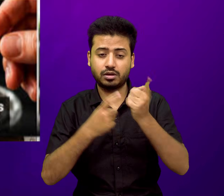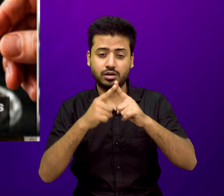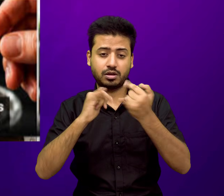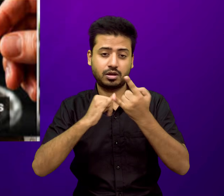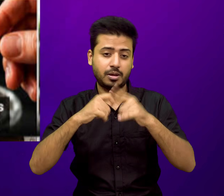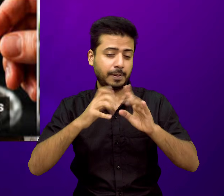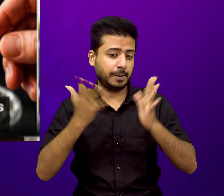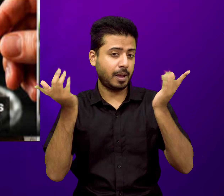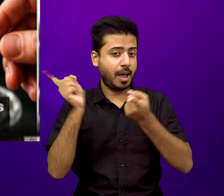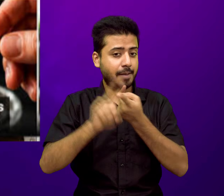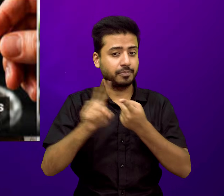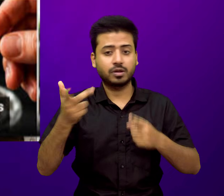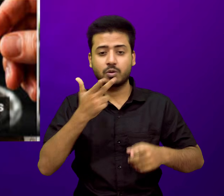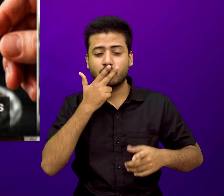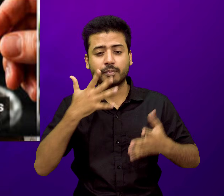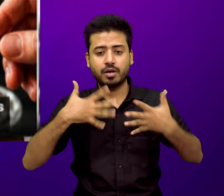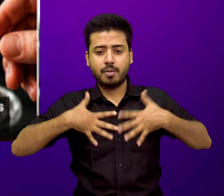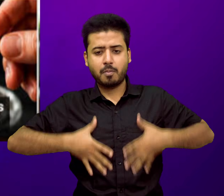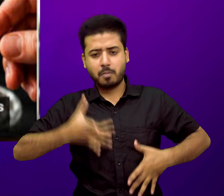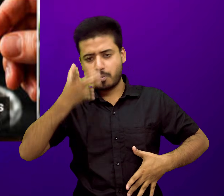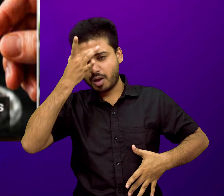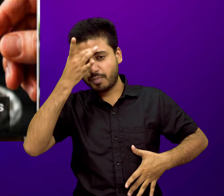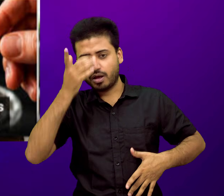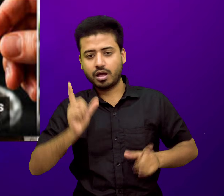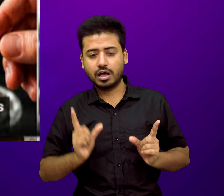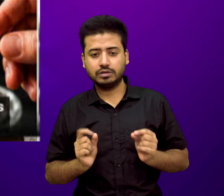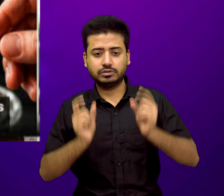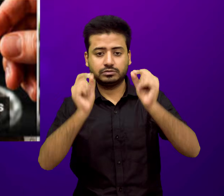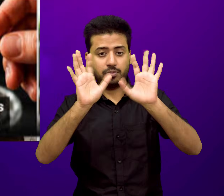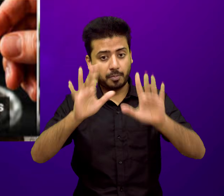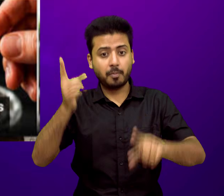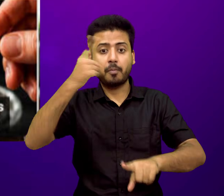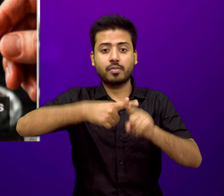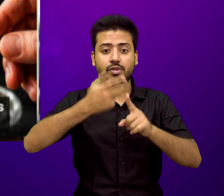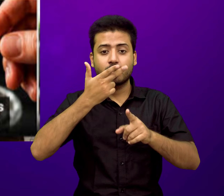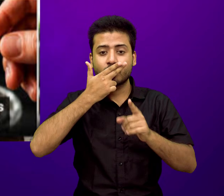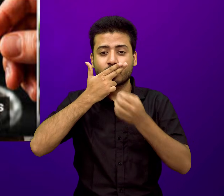refers to the chemical residue that remains on surfaces long after the visible smoke has